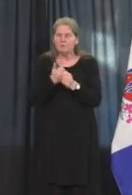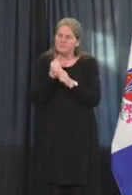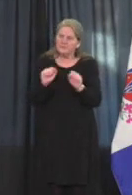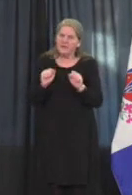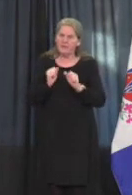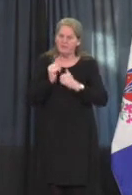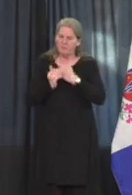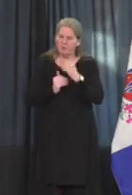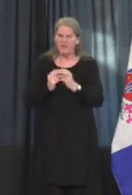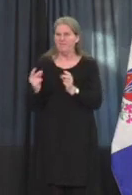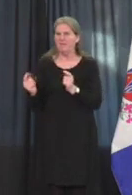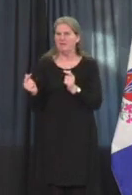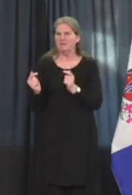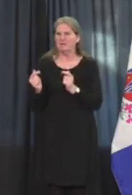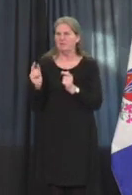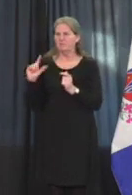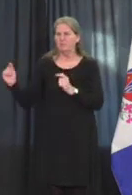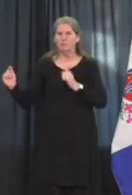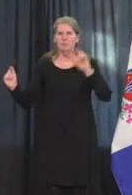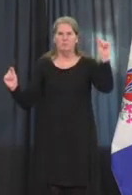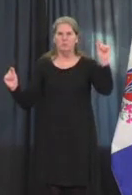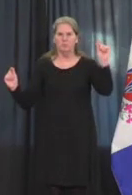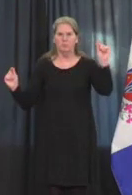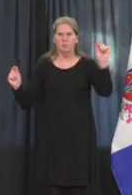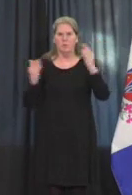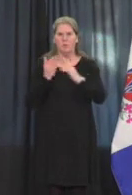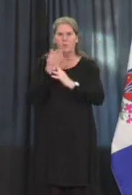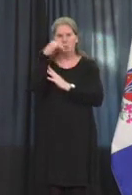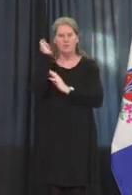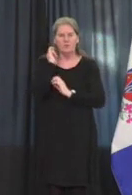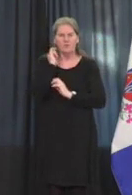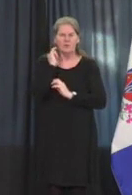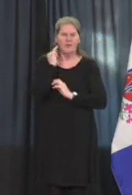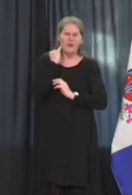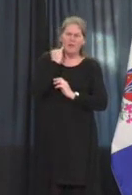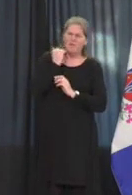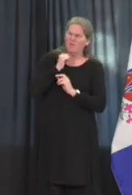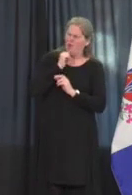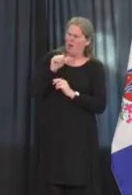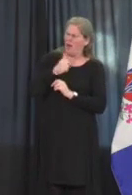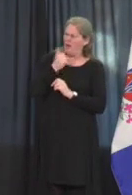MANNER AND QUICKLY. AND IF YOU'RE NOT COMING FOR THOSE REASONS, IF YOU'RE COMING